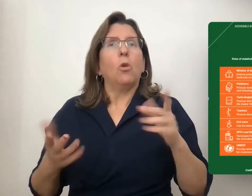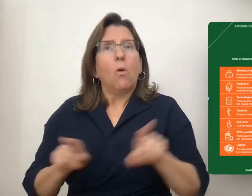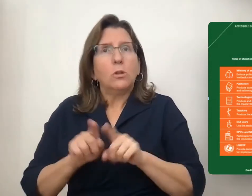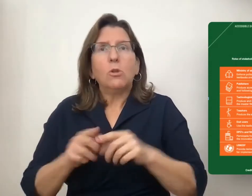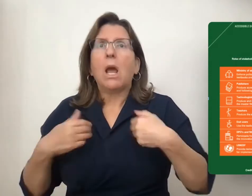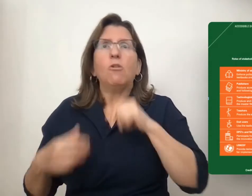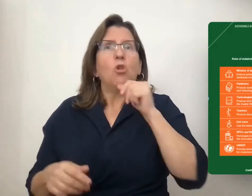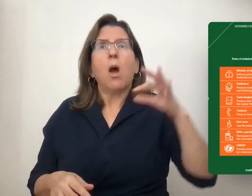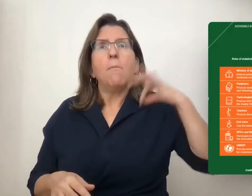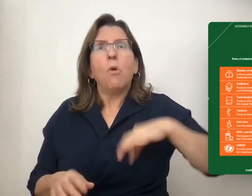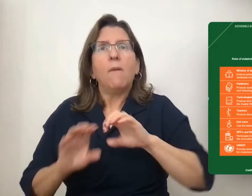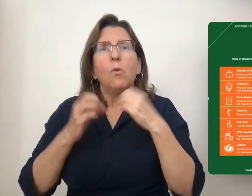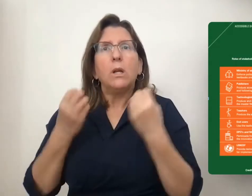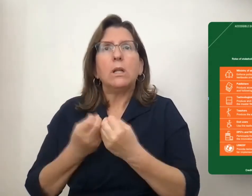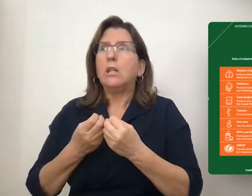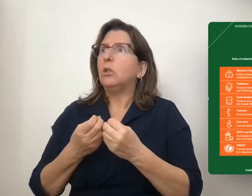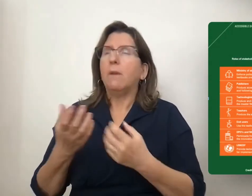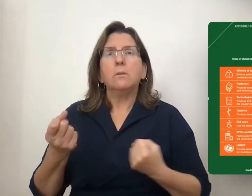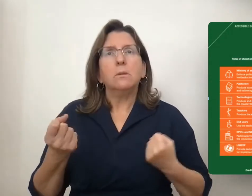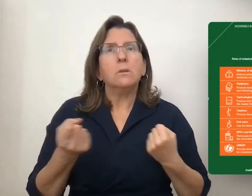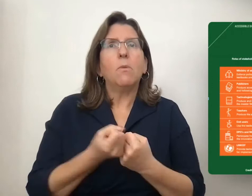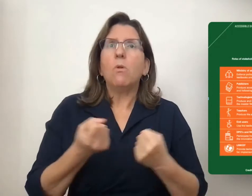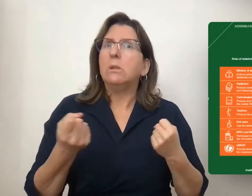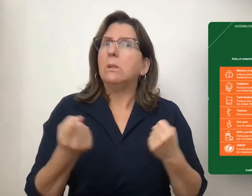Non-profit organizations have an important role to play